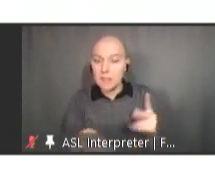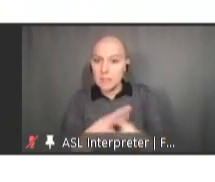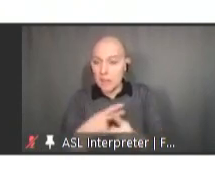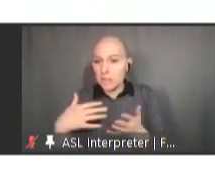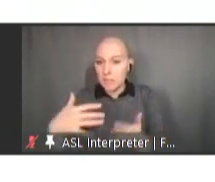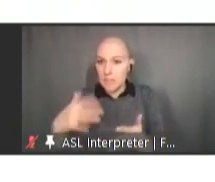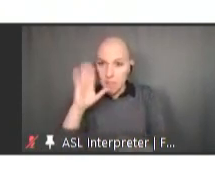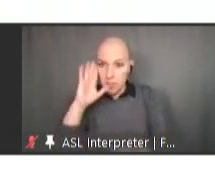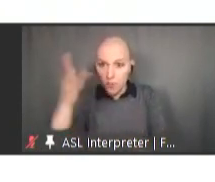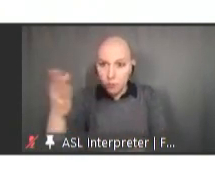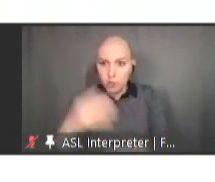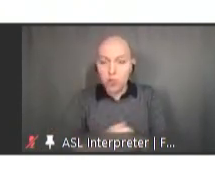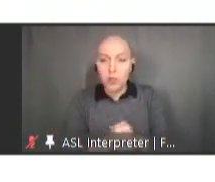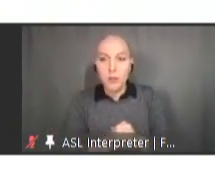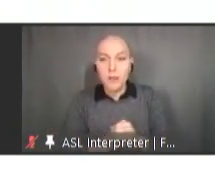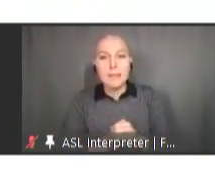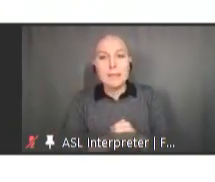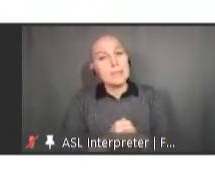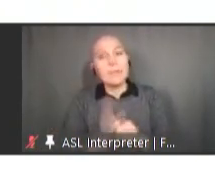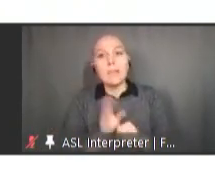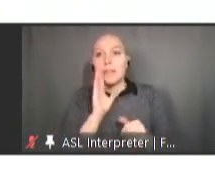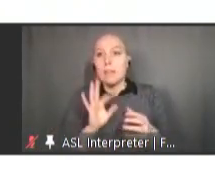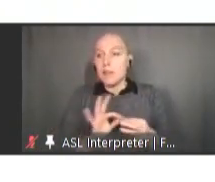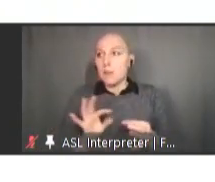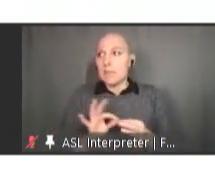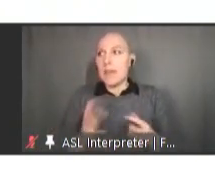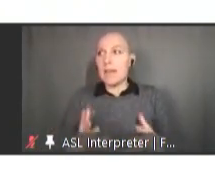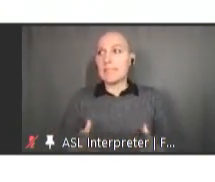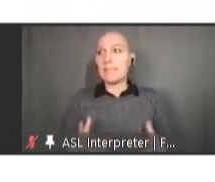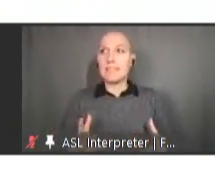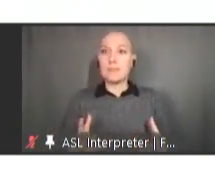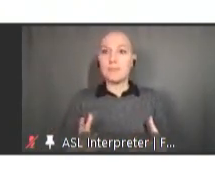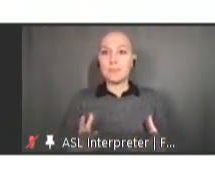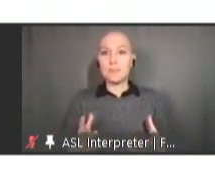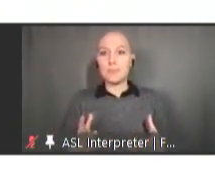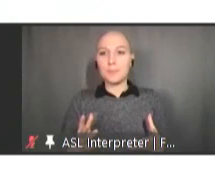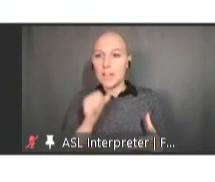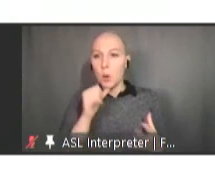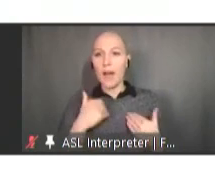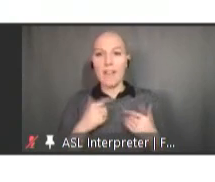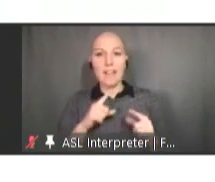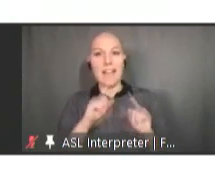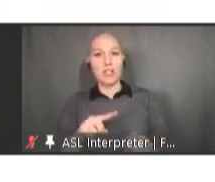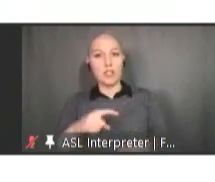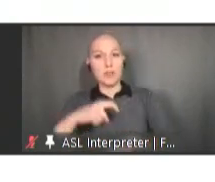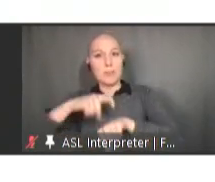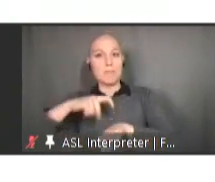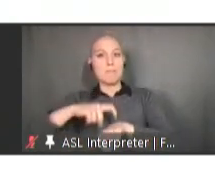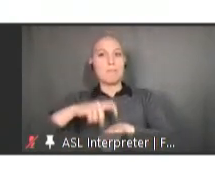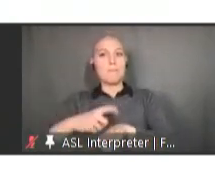say I really -- I don't really have an answer. I couldn't say what we've developed under Operation